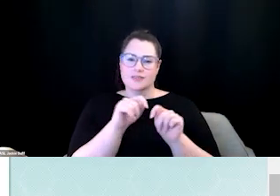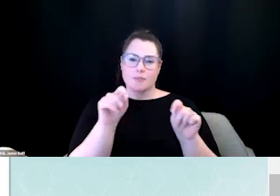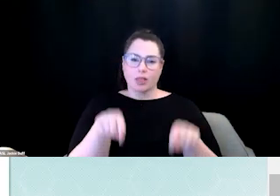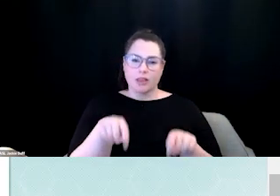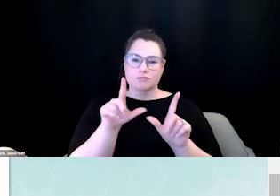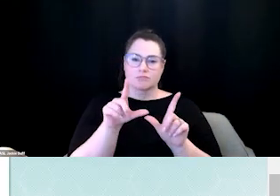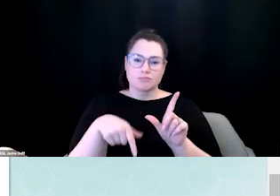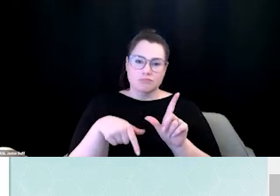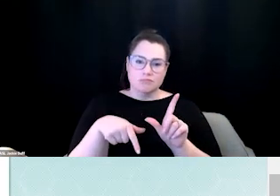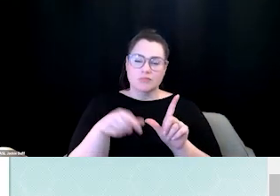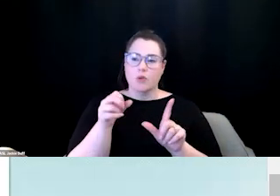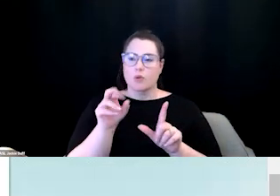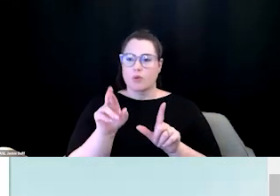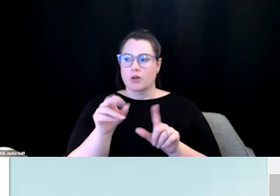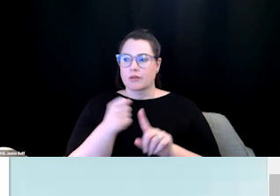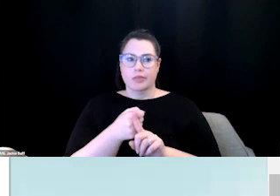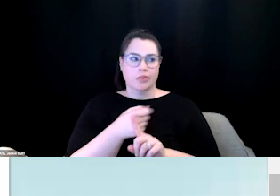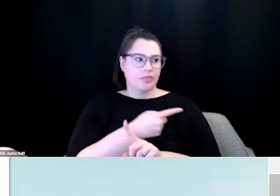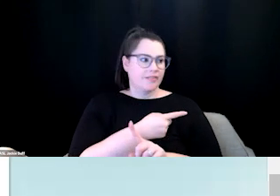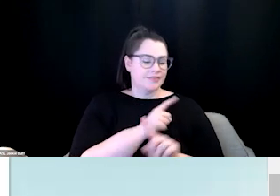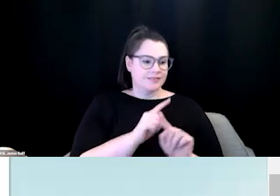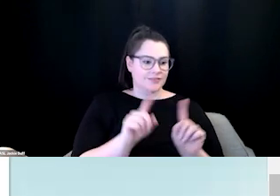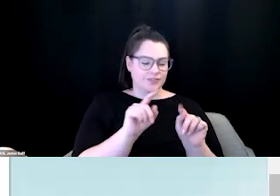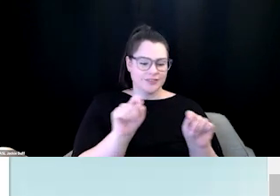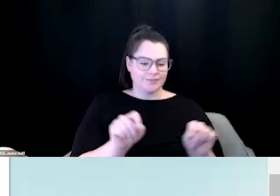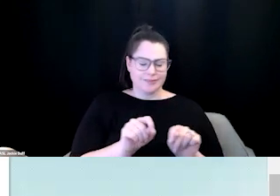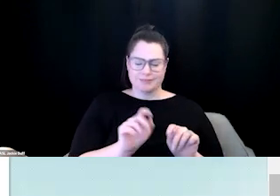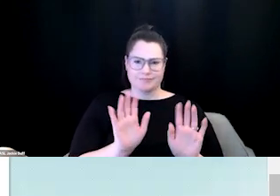Or maybe it's the completely wrong template. Make sure that the template is up to date.